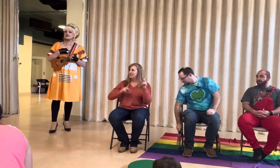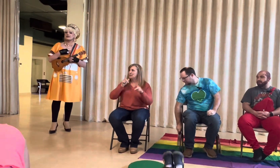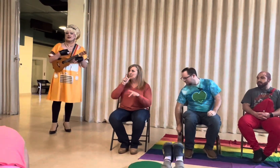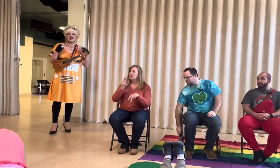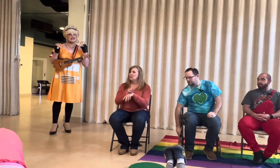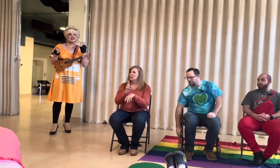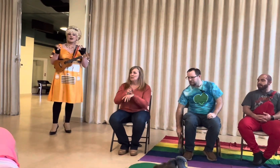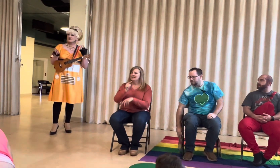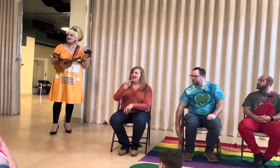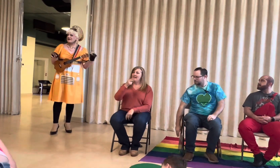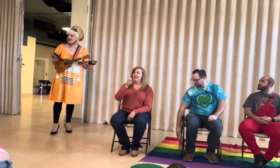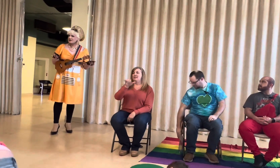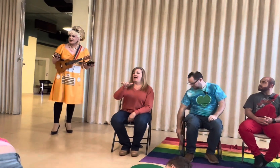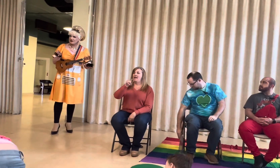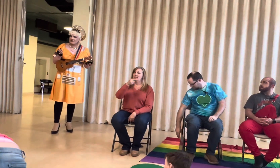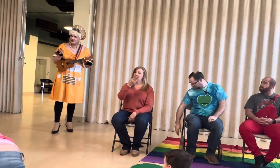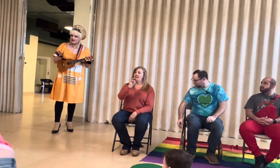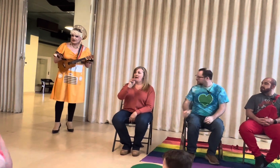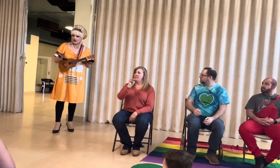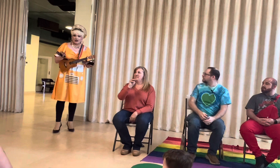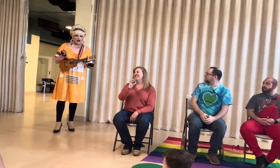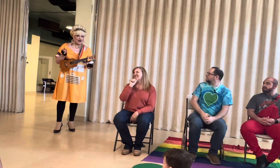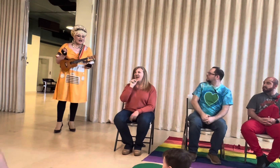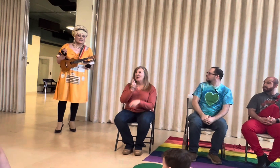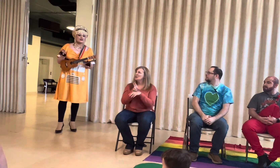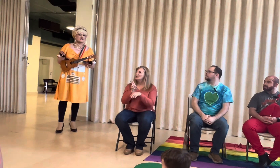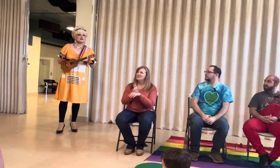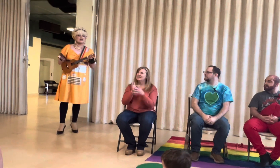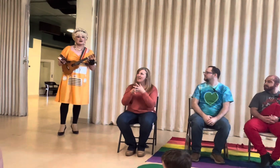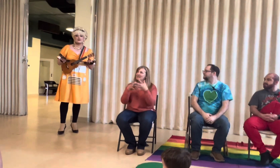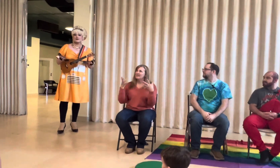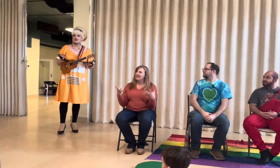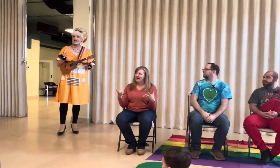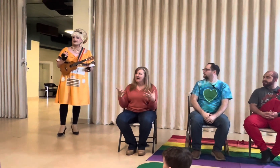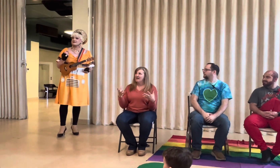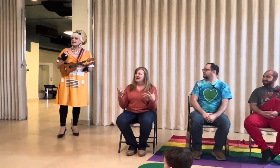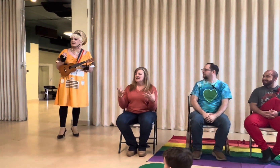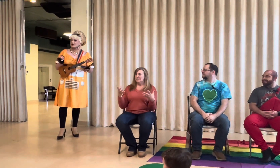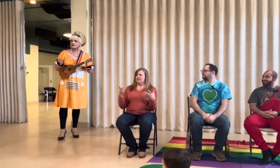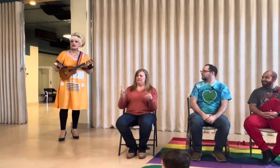I was... it's not a pronoun that you hear used a lot, and so sometimes people have difficulty